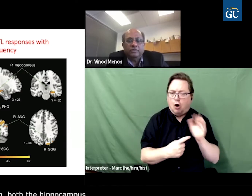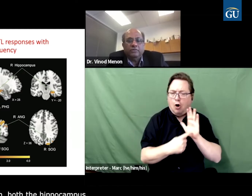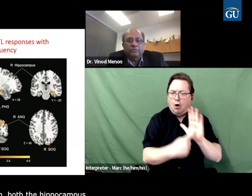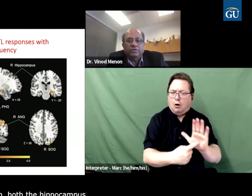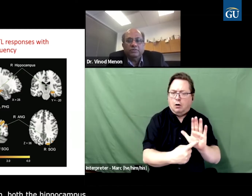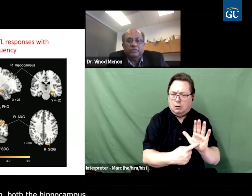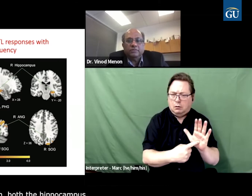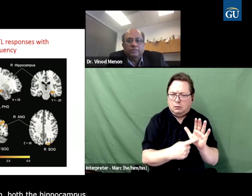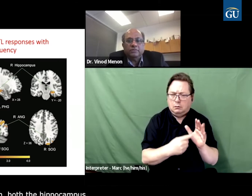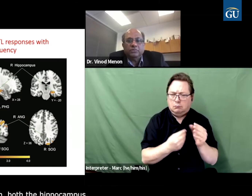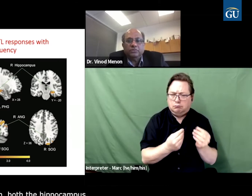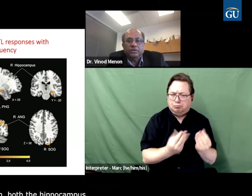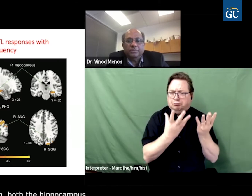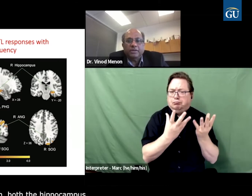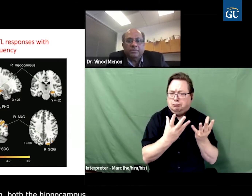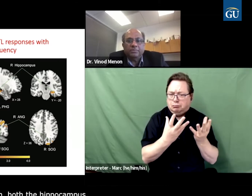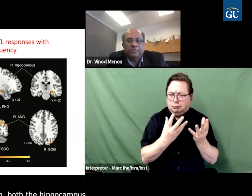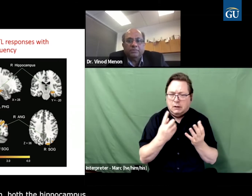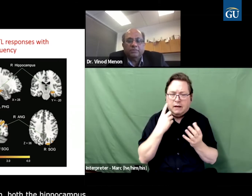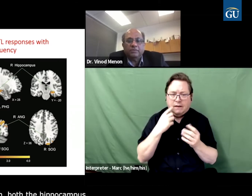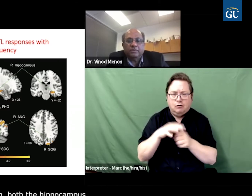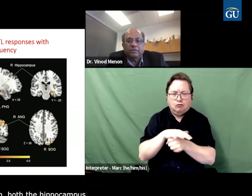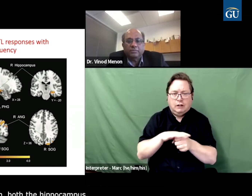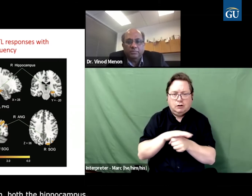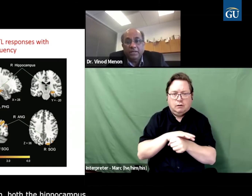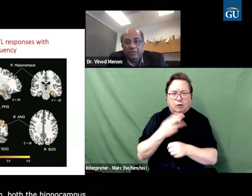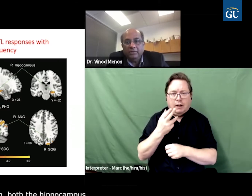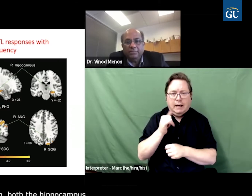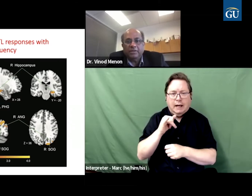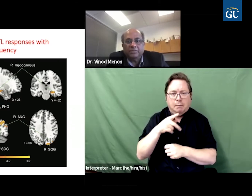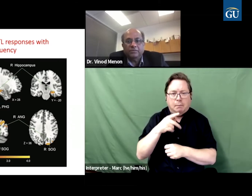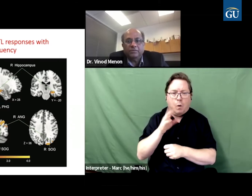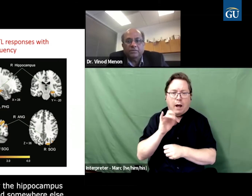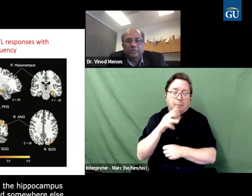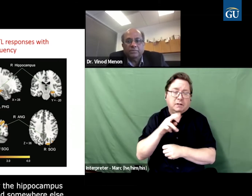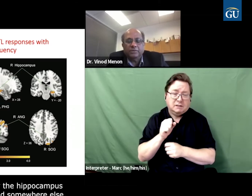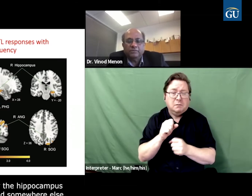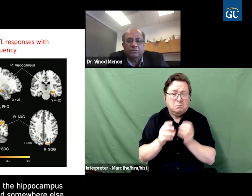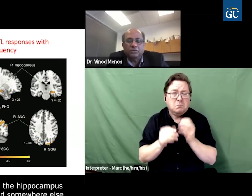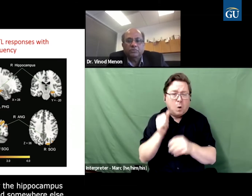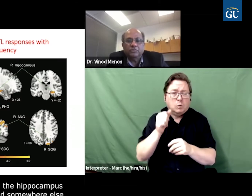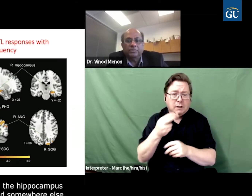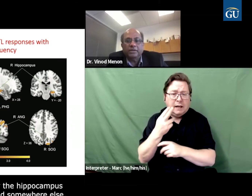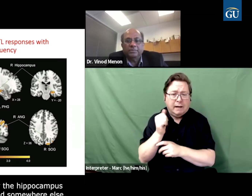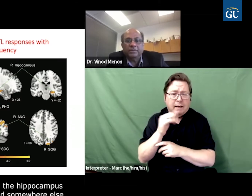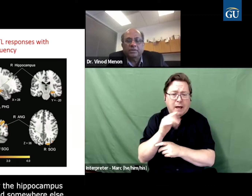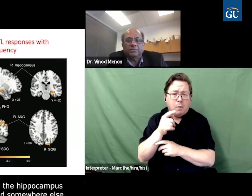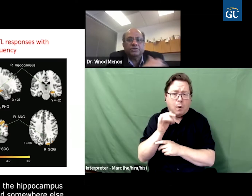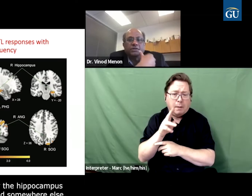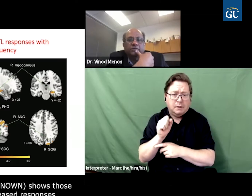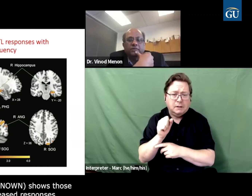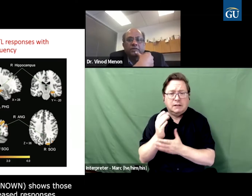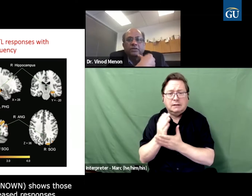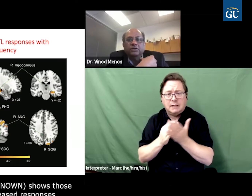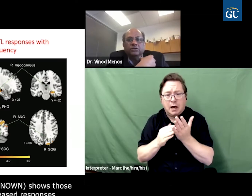so this region both the hippocampus mainly the hippocampus here and but